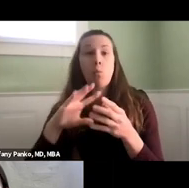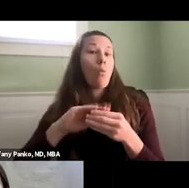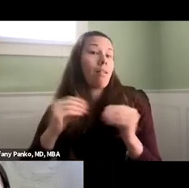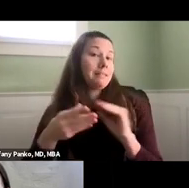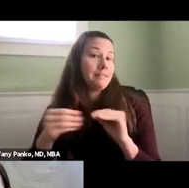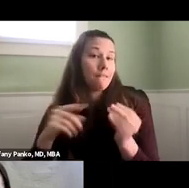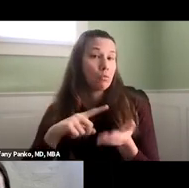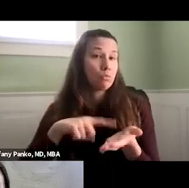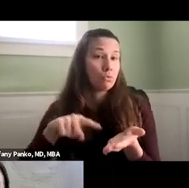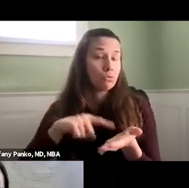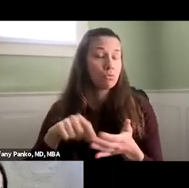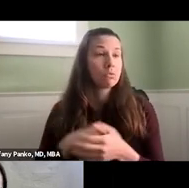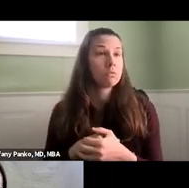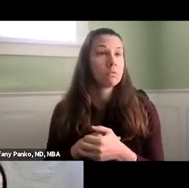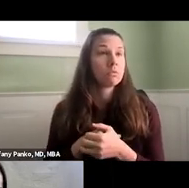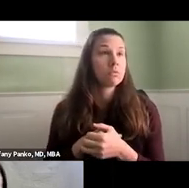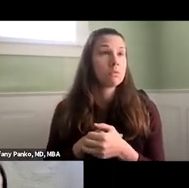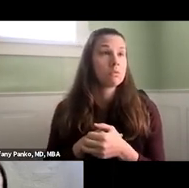of that team.